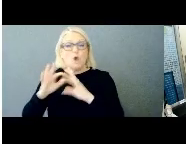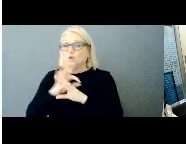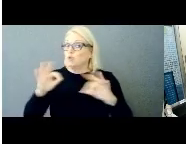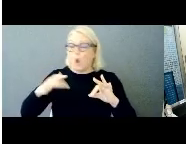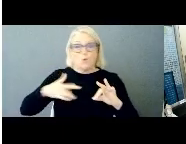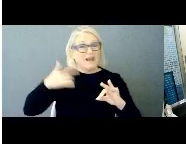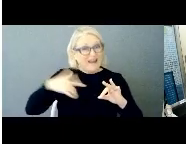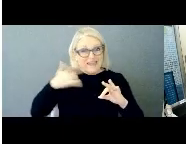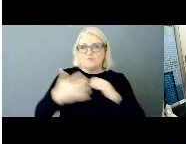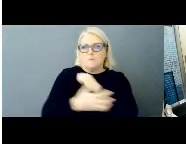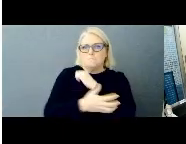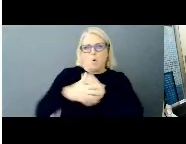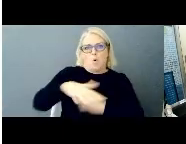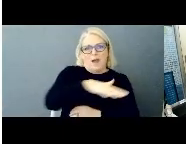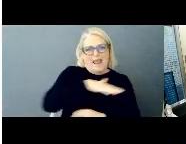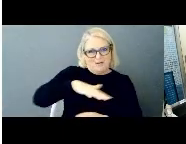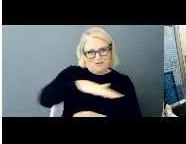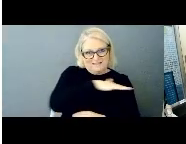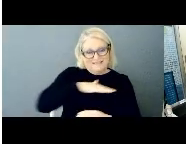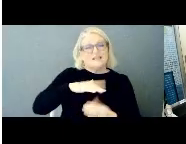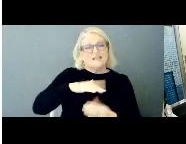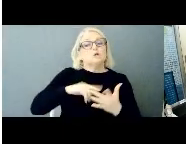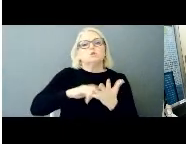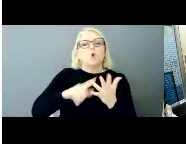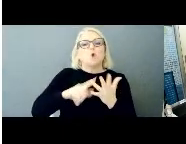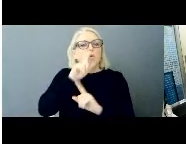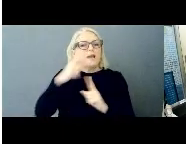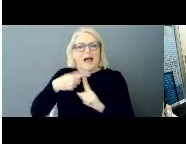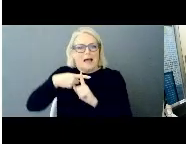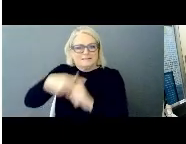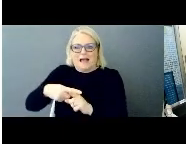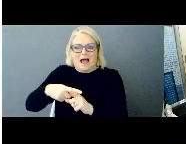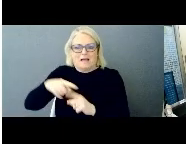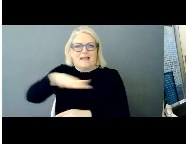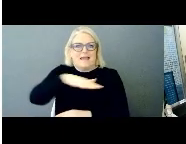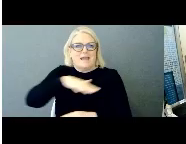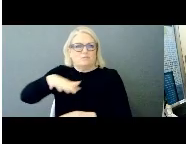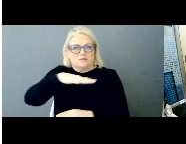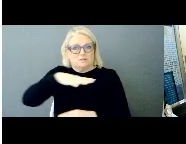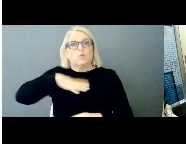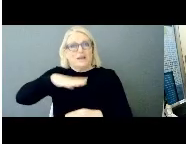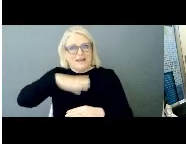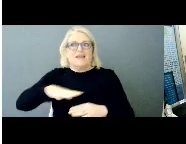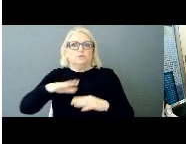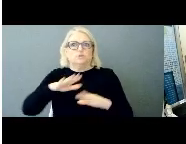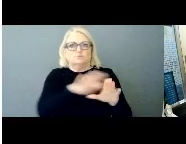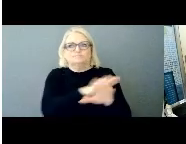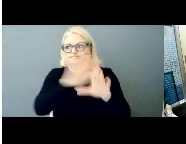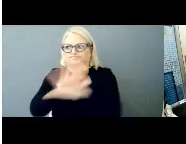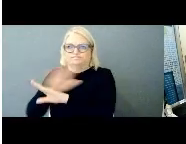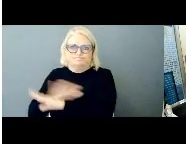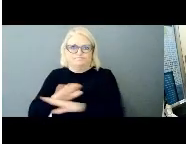we'll miss a lot of the kids. So, we need universal and targeted approaches. And there are no silver bullets.